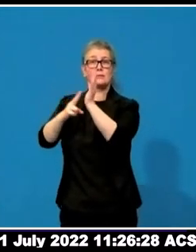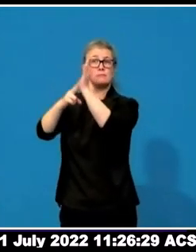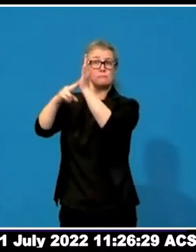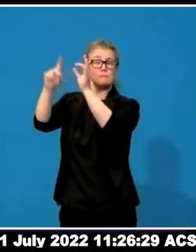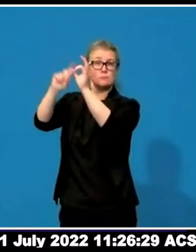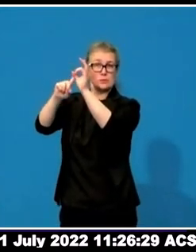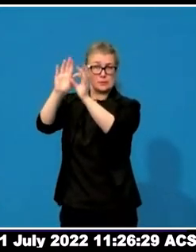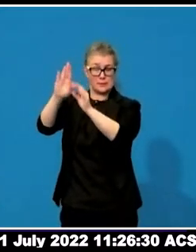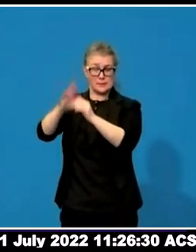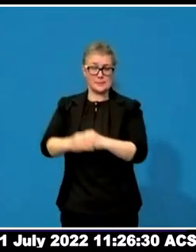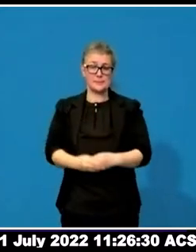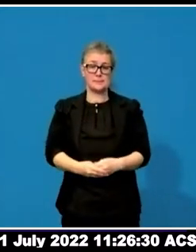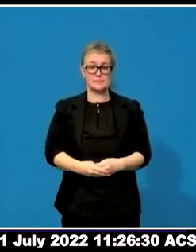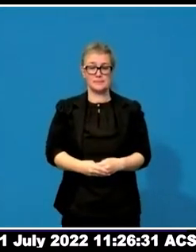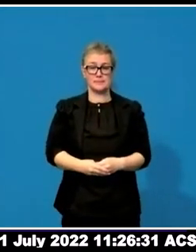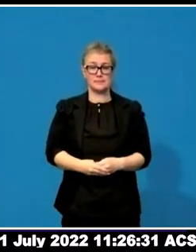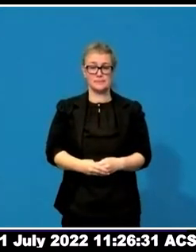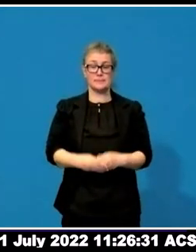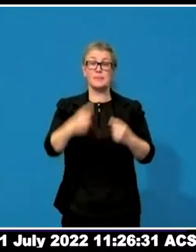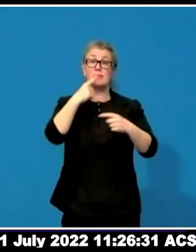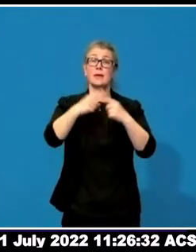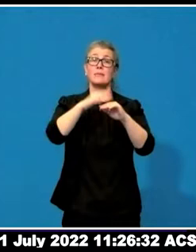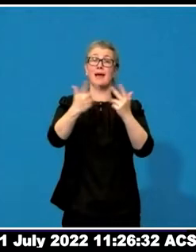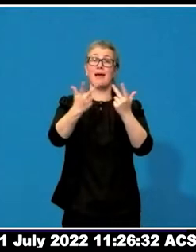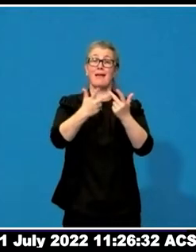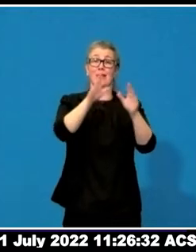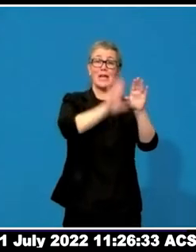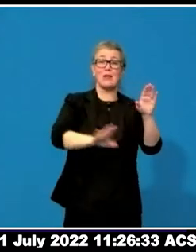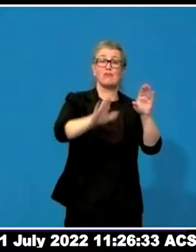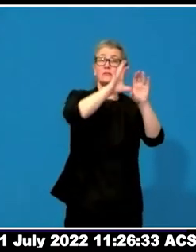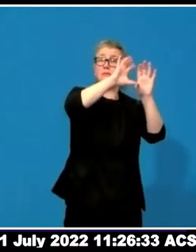Information relating to other locations in these areas will flow from the primary